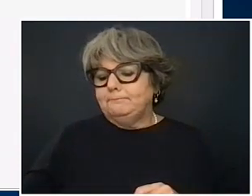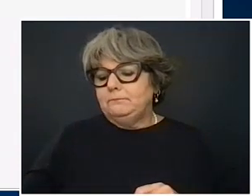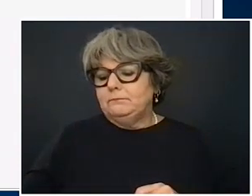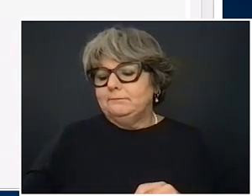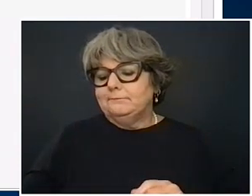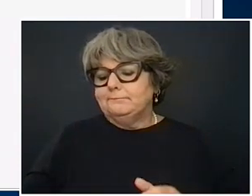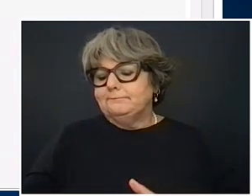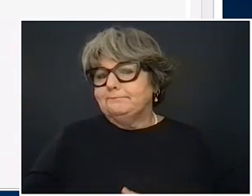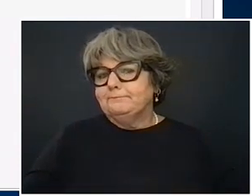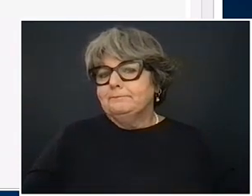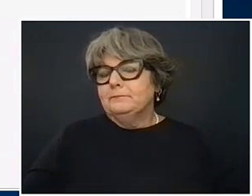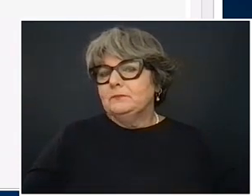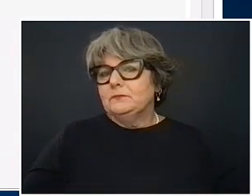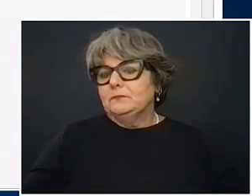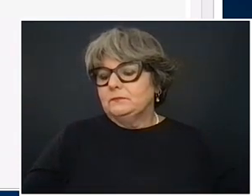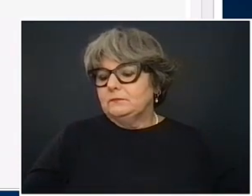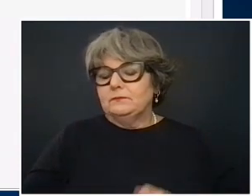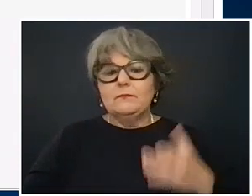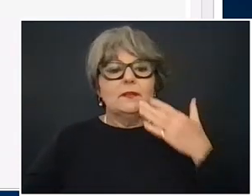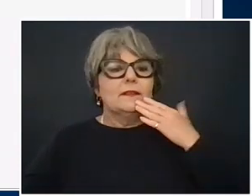Okay. Thanks. Carolyn. Any other comments?